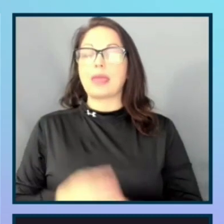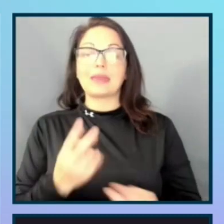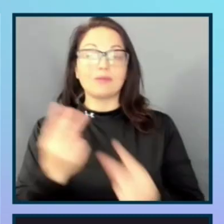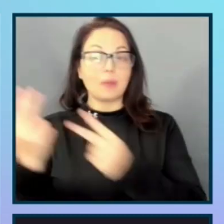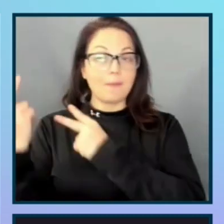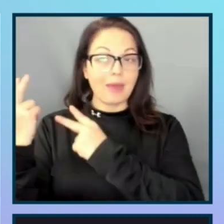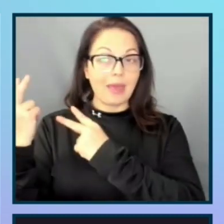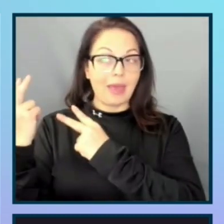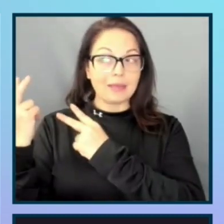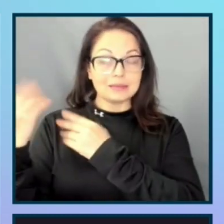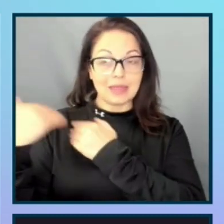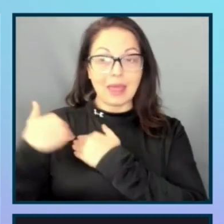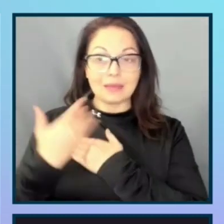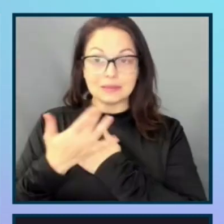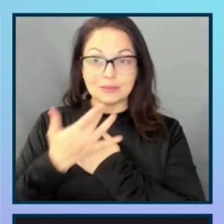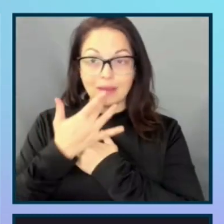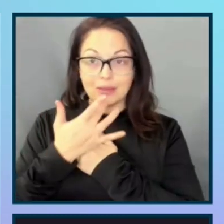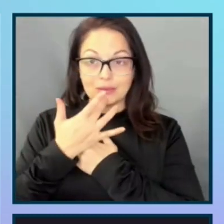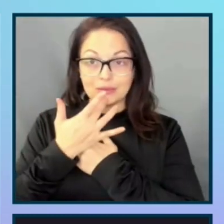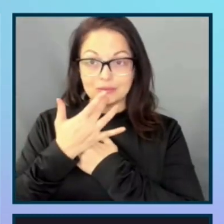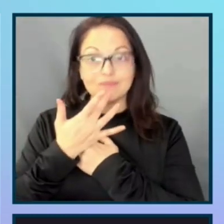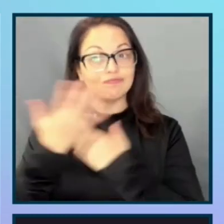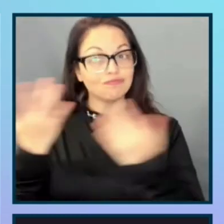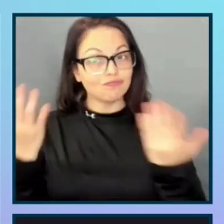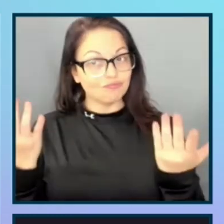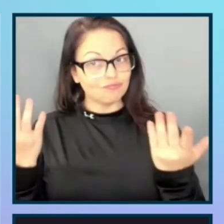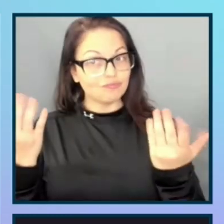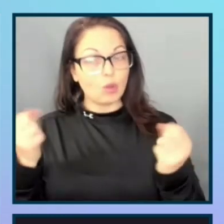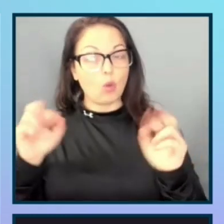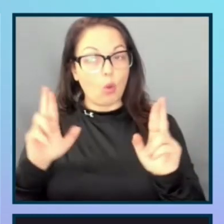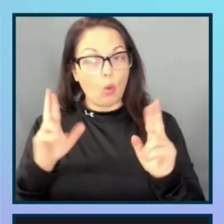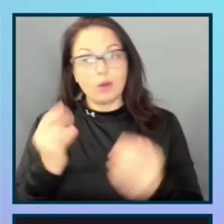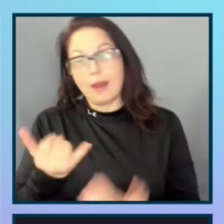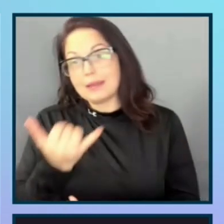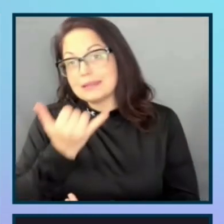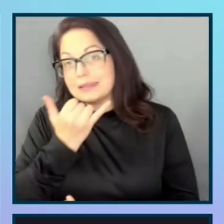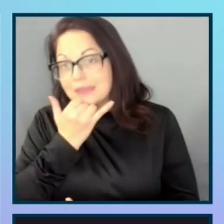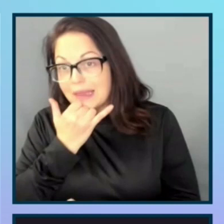be that intentionally or be that accidentally built into it,